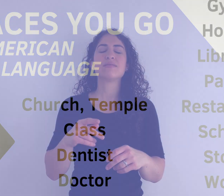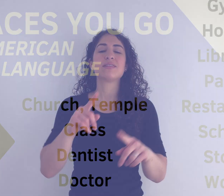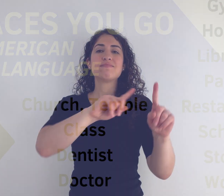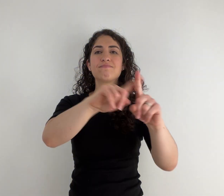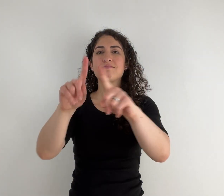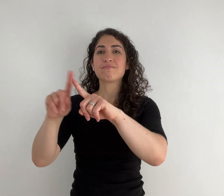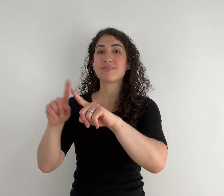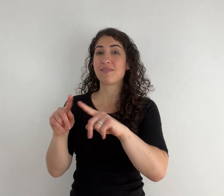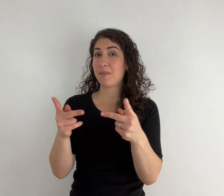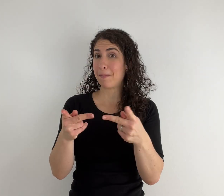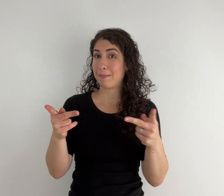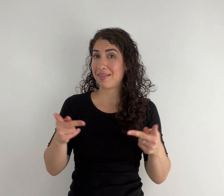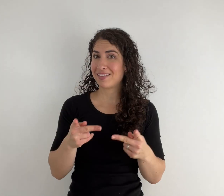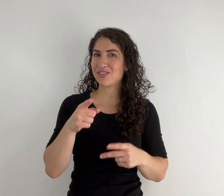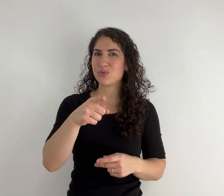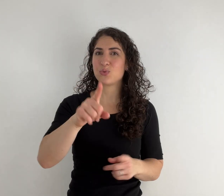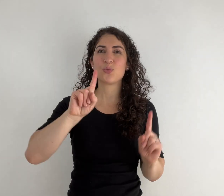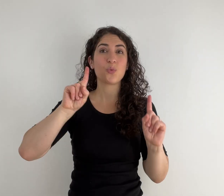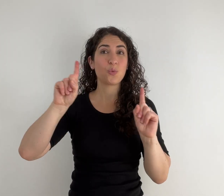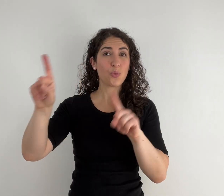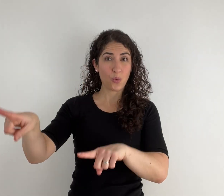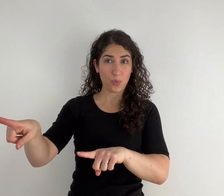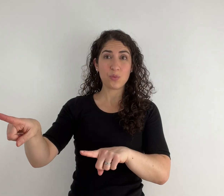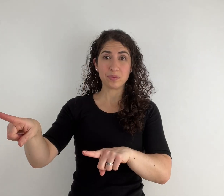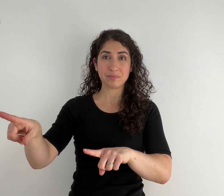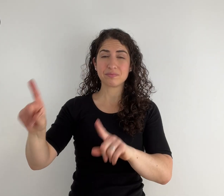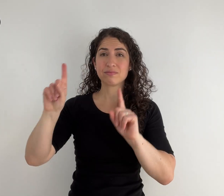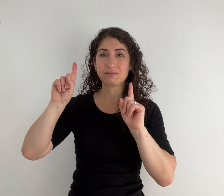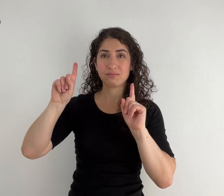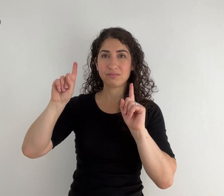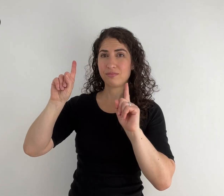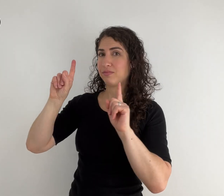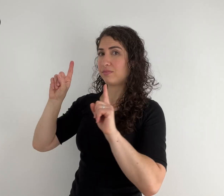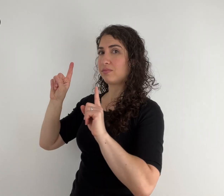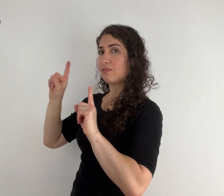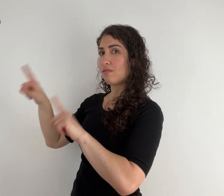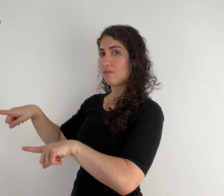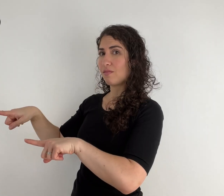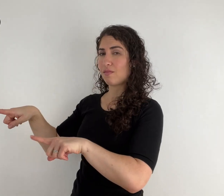Different places that you go. Go.